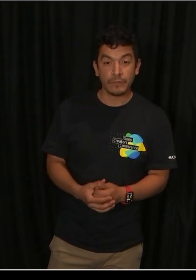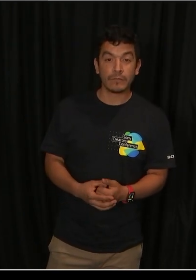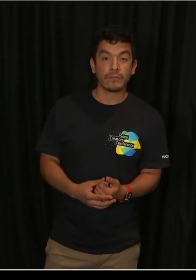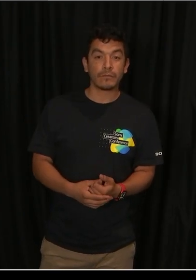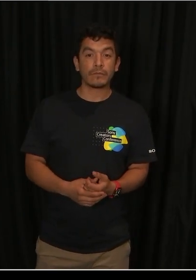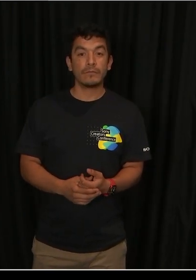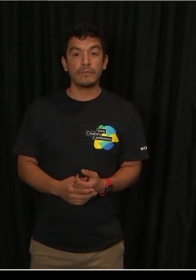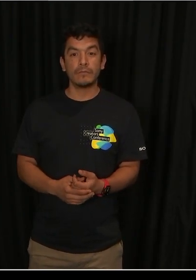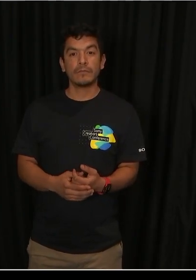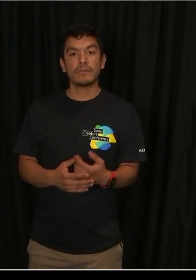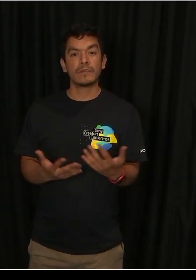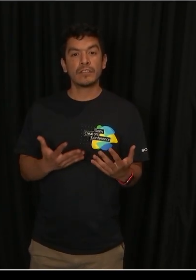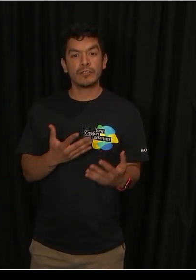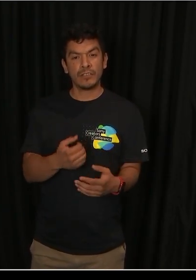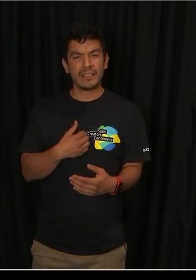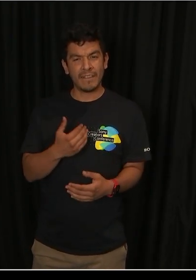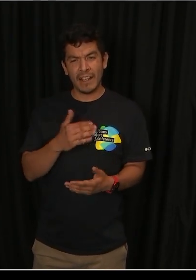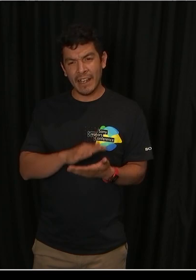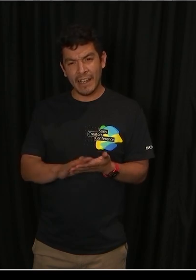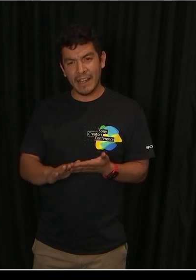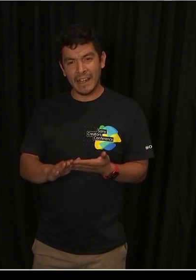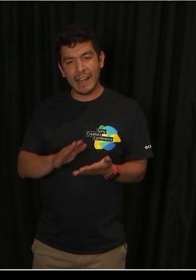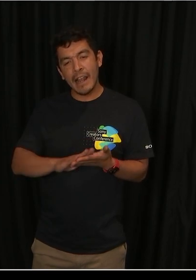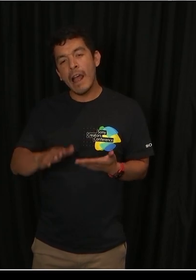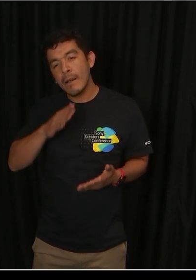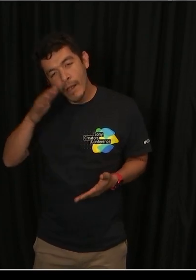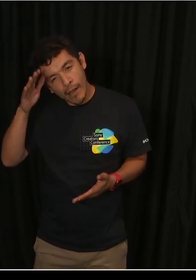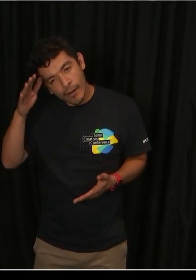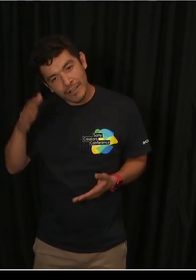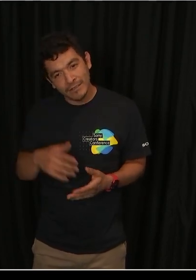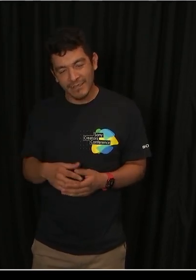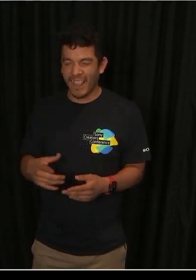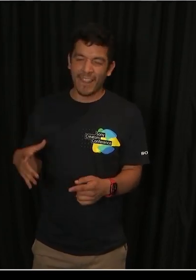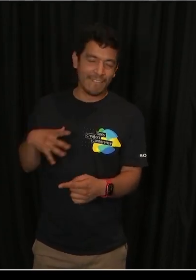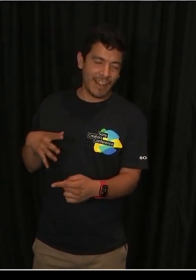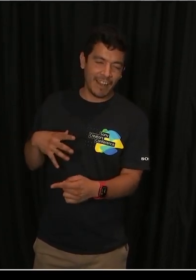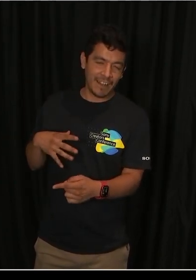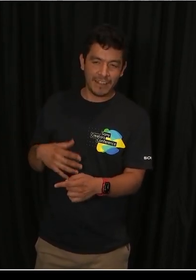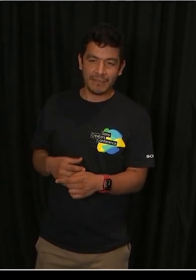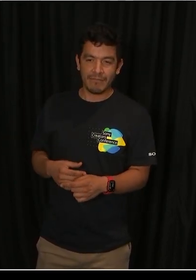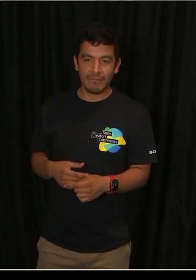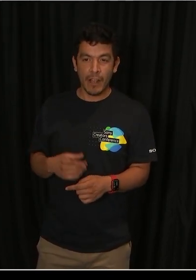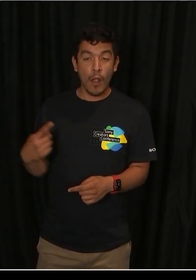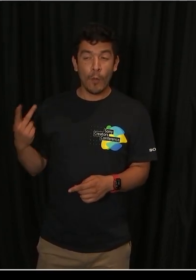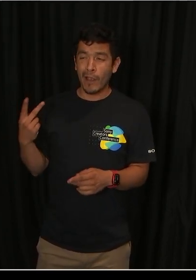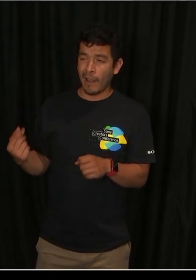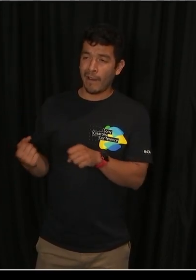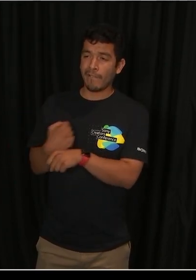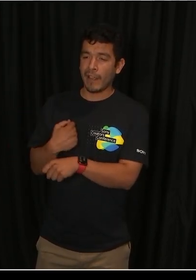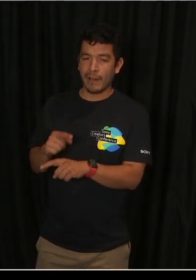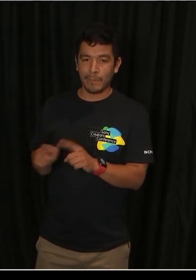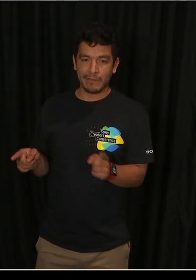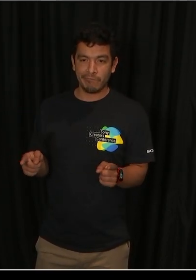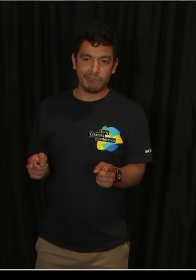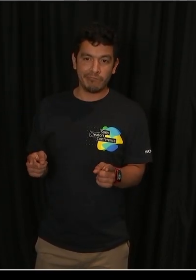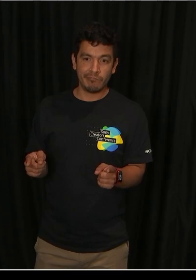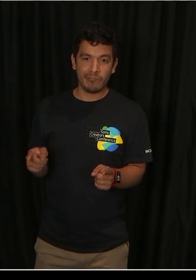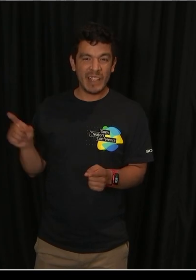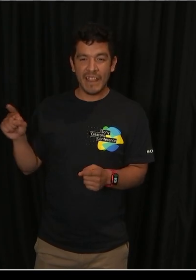But you got a nice setup, man, nice parents. They're fine. I mean we got in a fight, but they just want what's best for me, so...